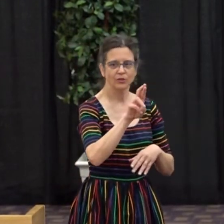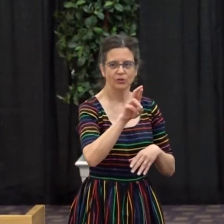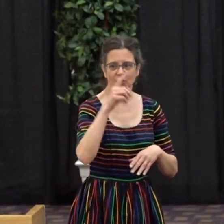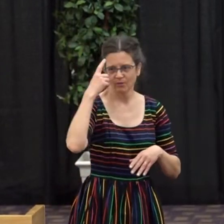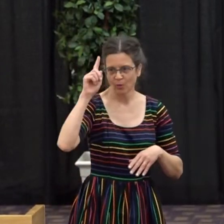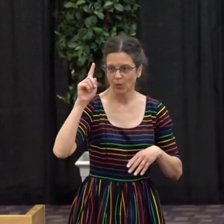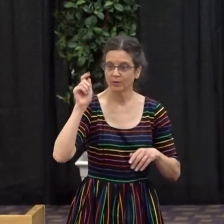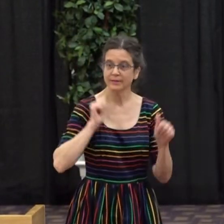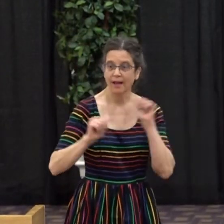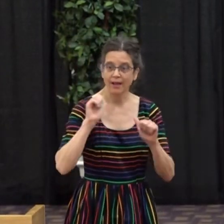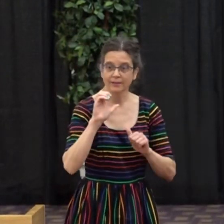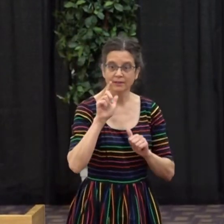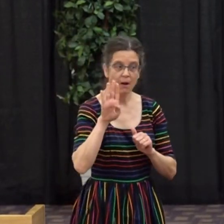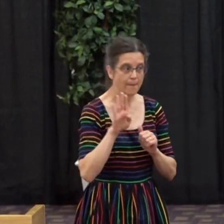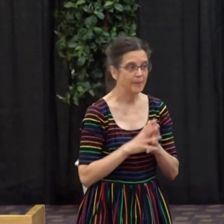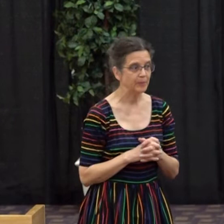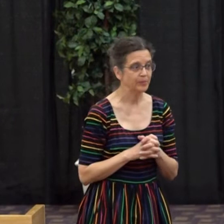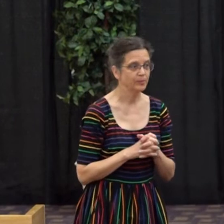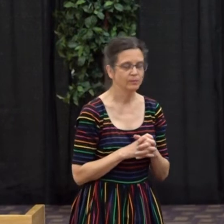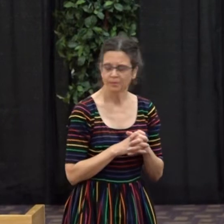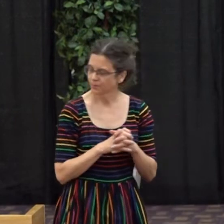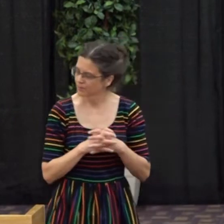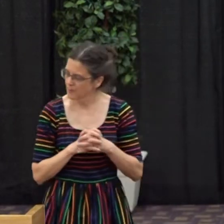She is the advisor for the Science Club.